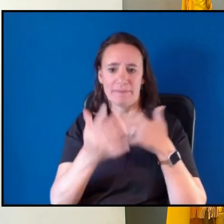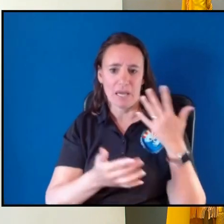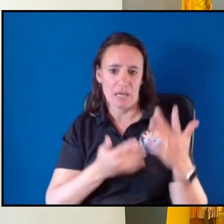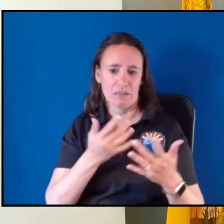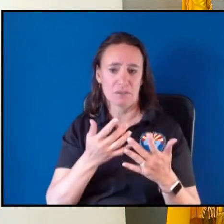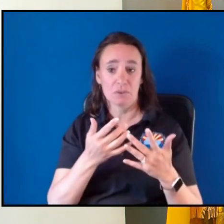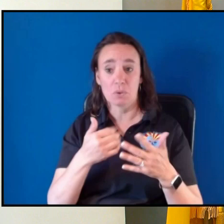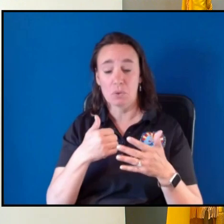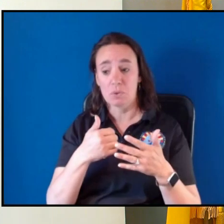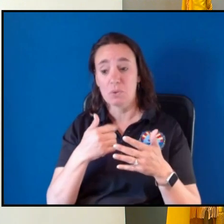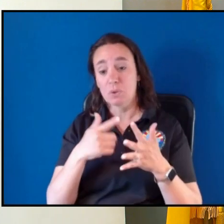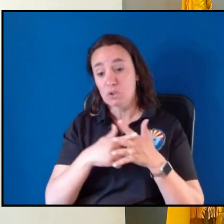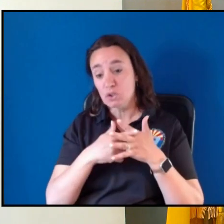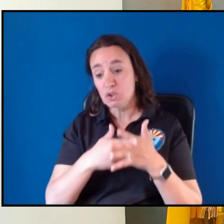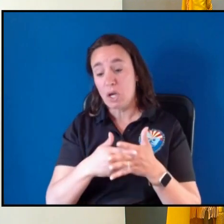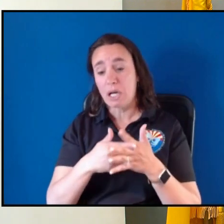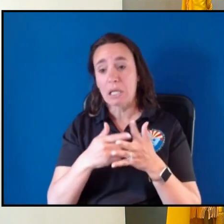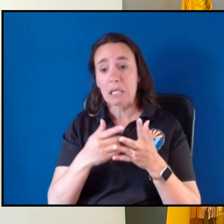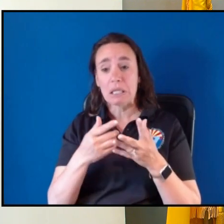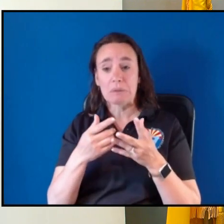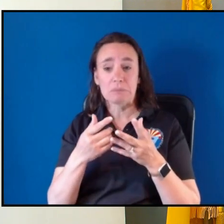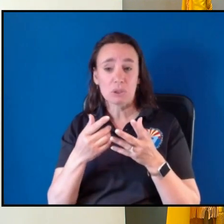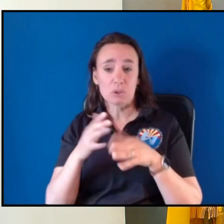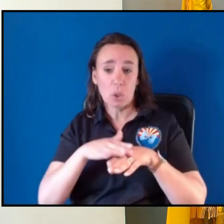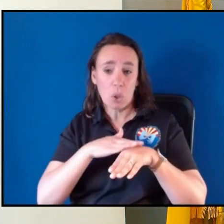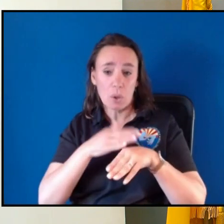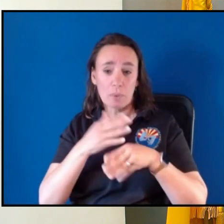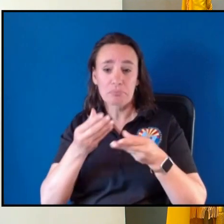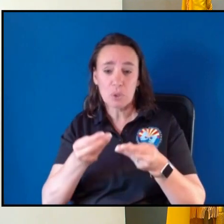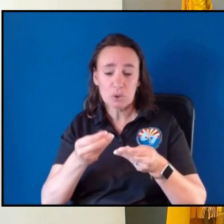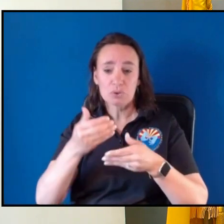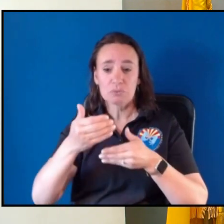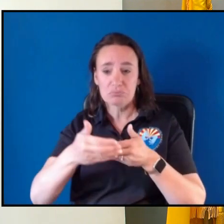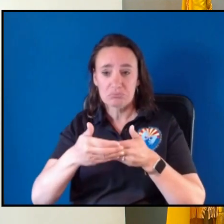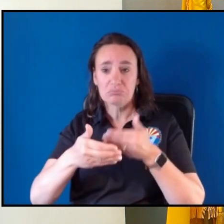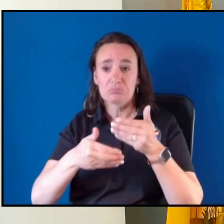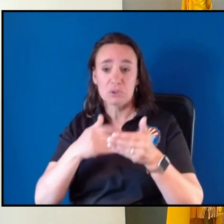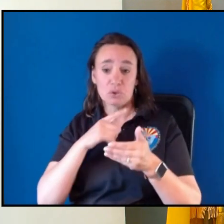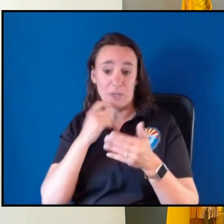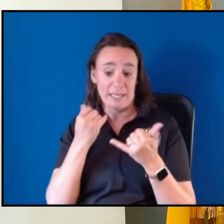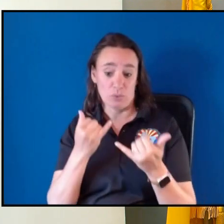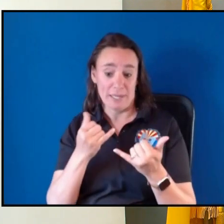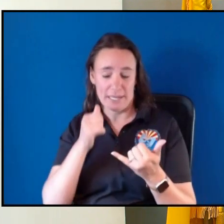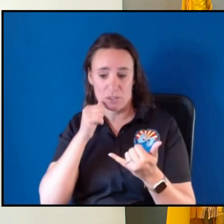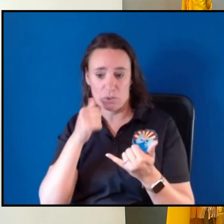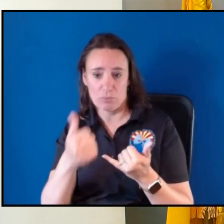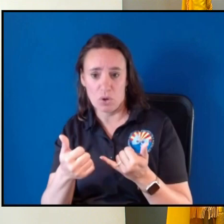we're dry today and pretty much dry tomorrow we're going to see that moisture start to back in from the east. So let's move on now.